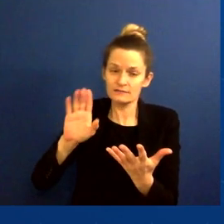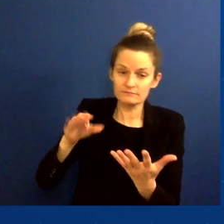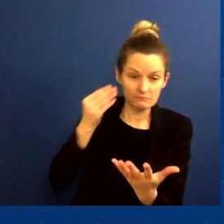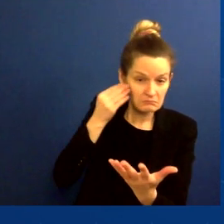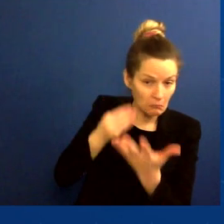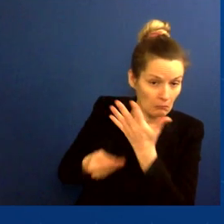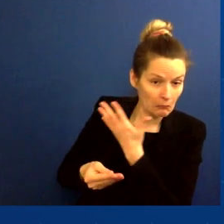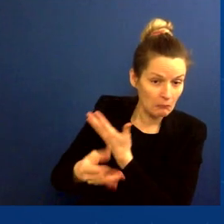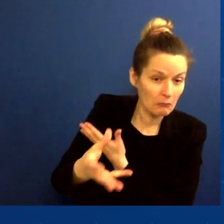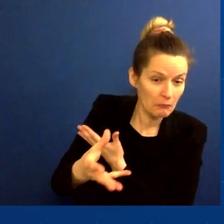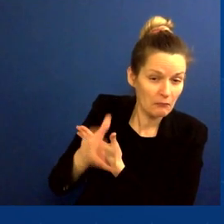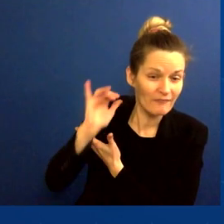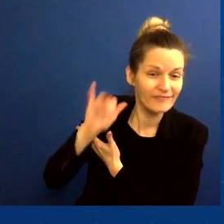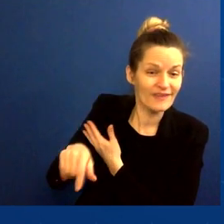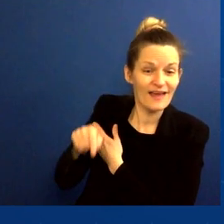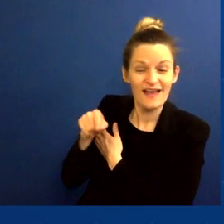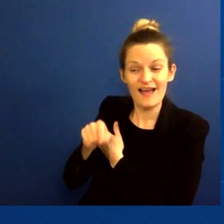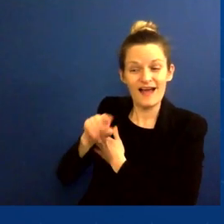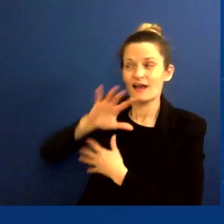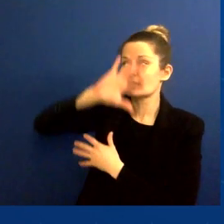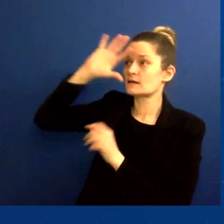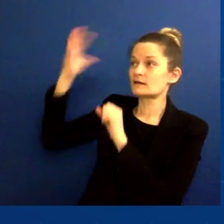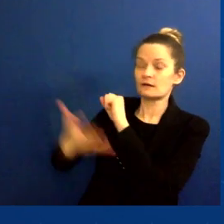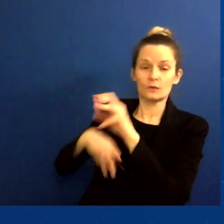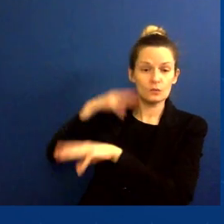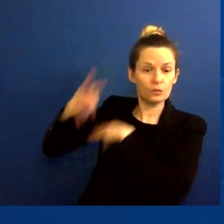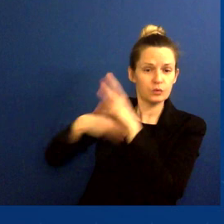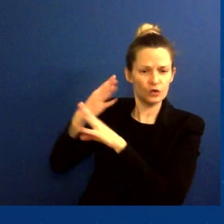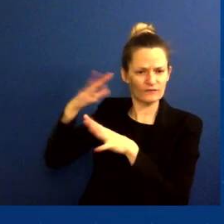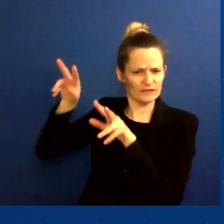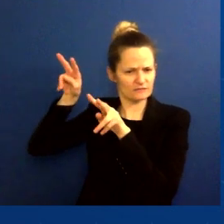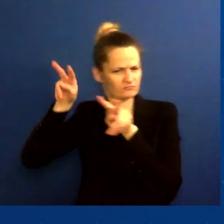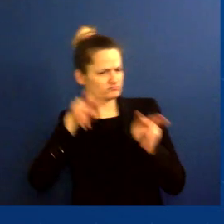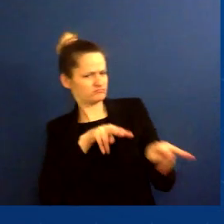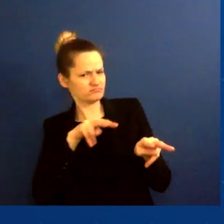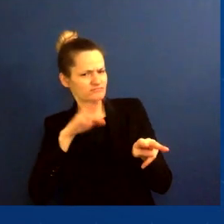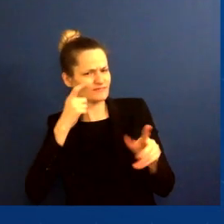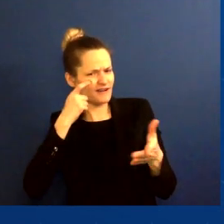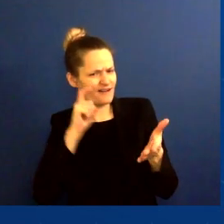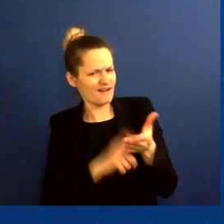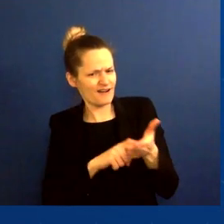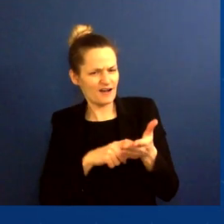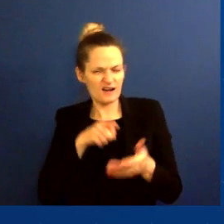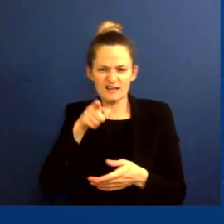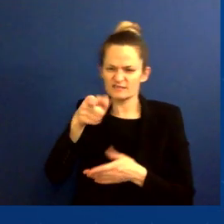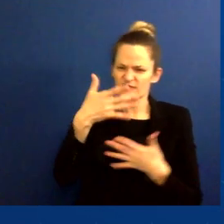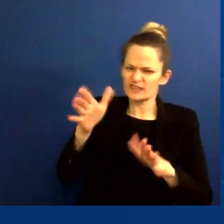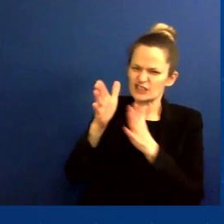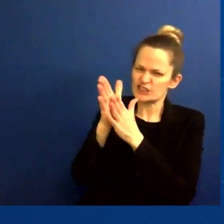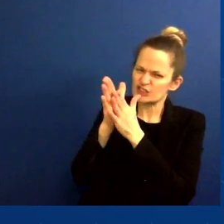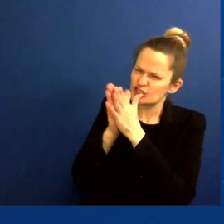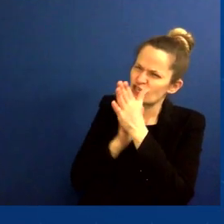as the epitome of carpentry, of building, of of what we do in terms of the skills